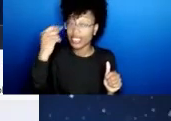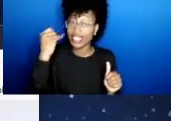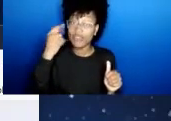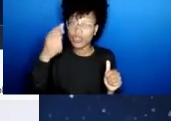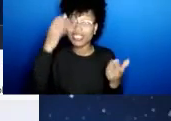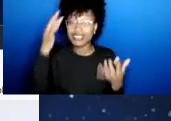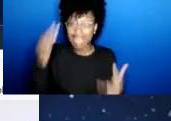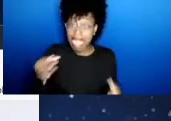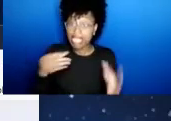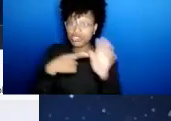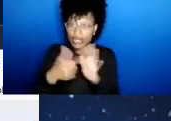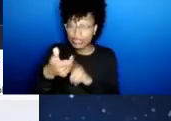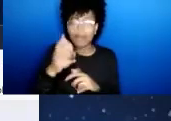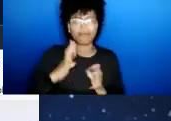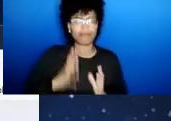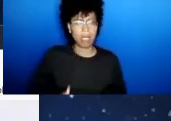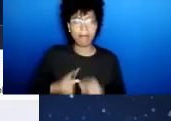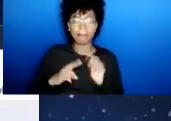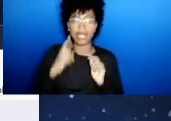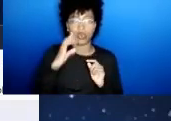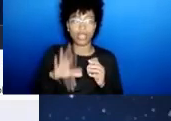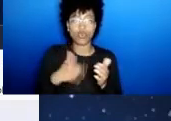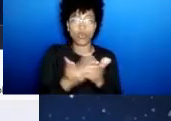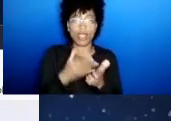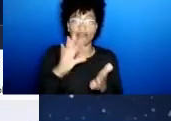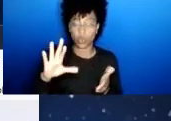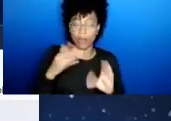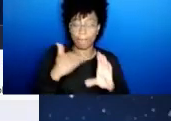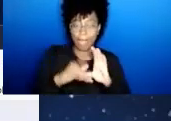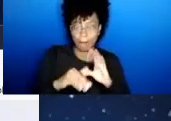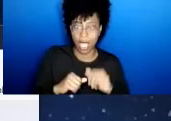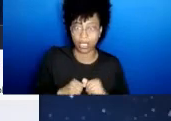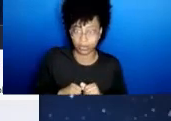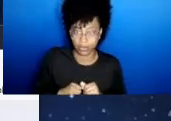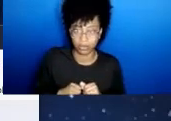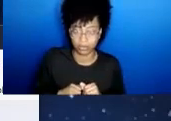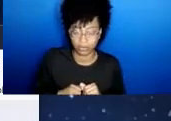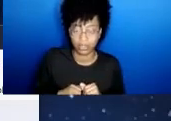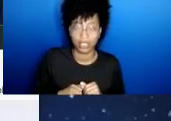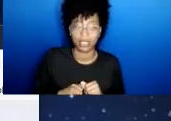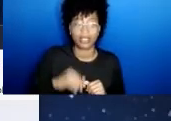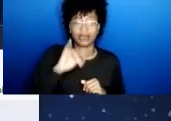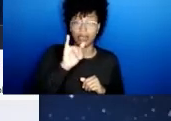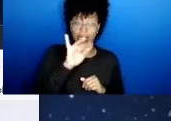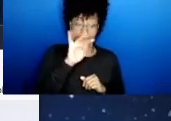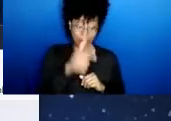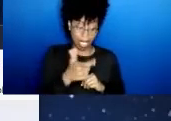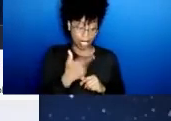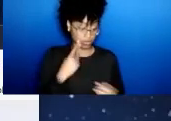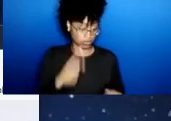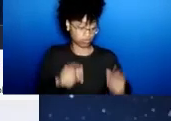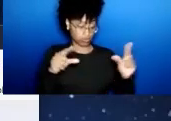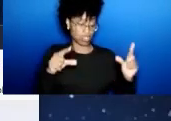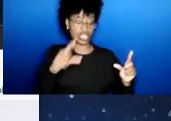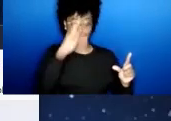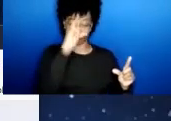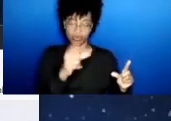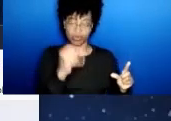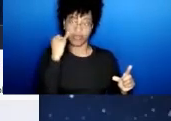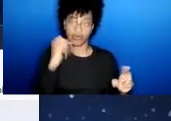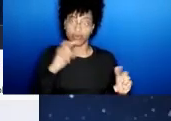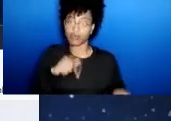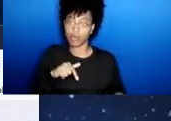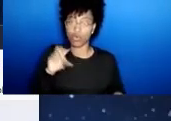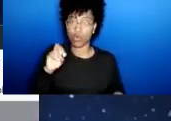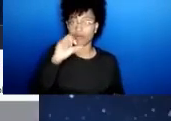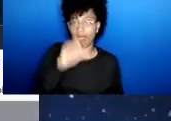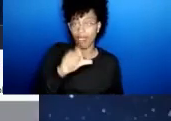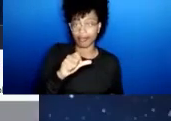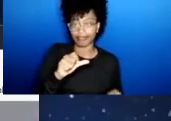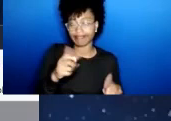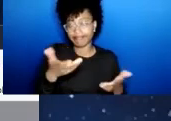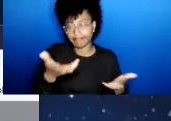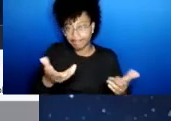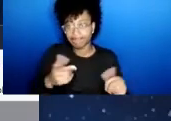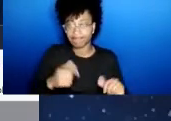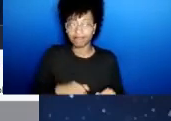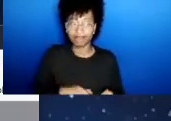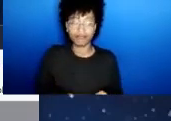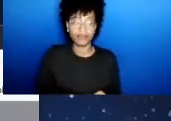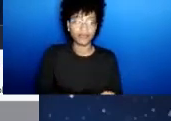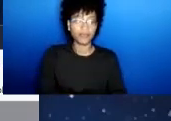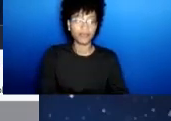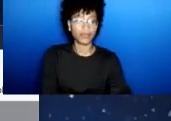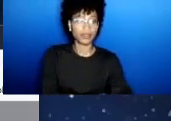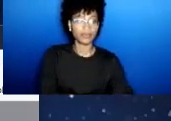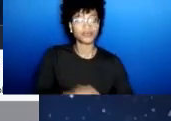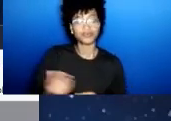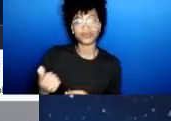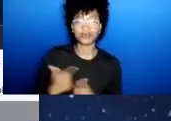this will show up in your e-mail box. 06:38:09 The live session you can set up independently